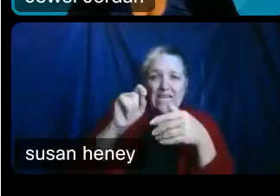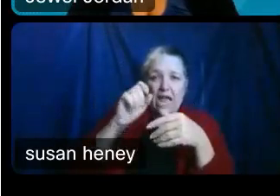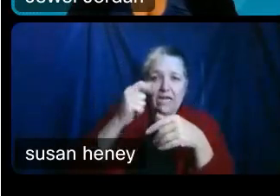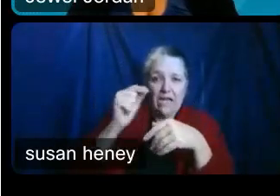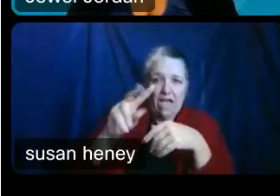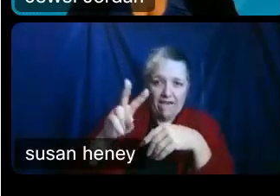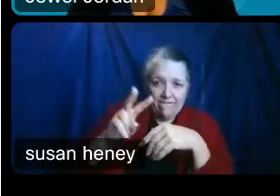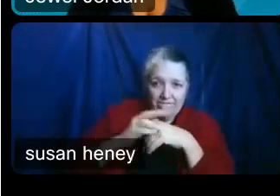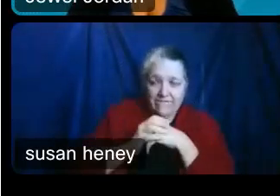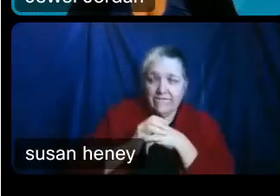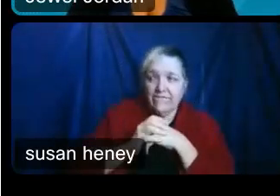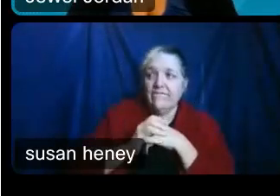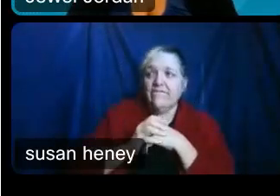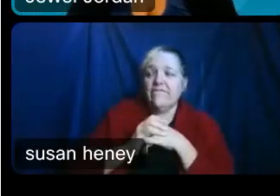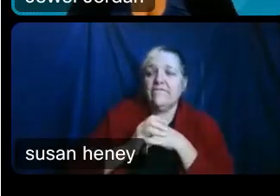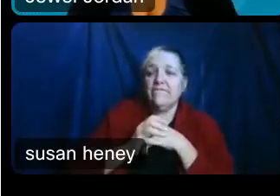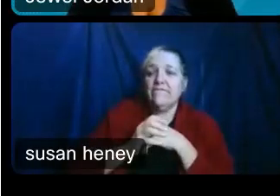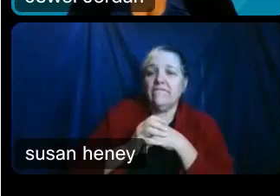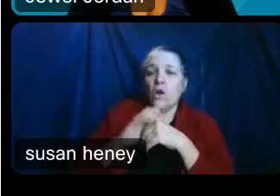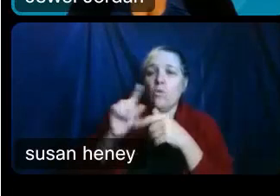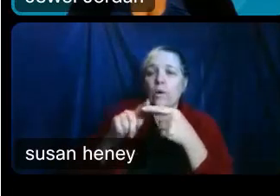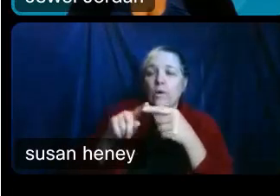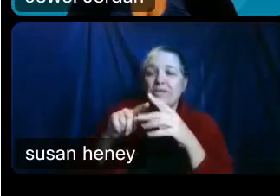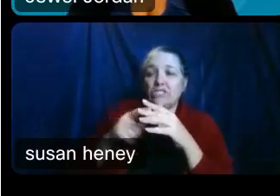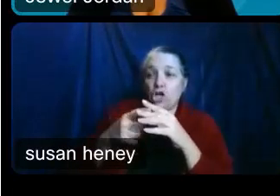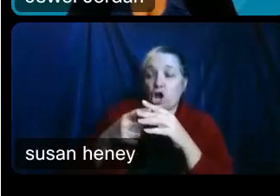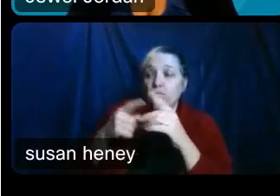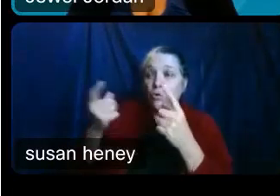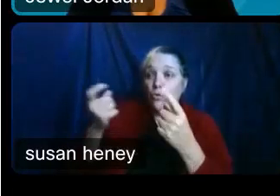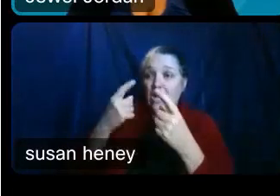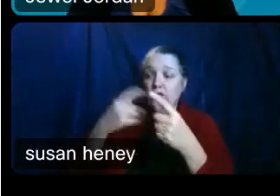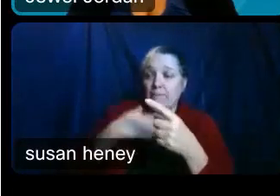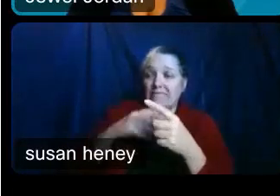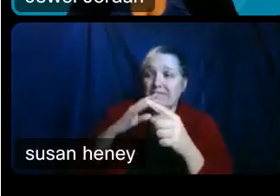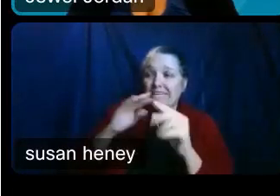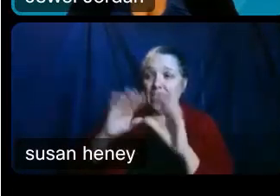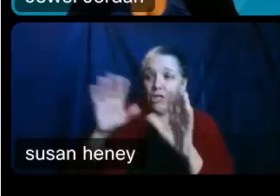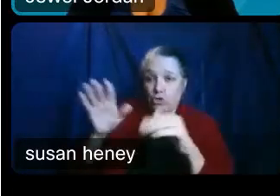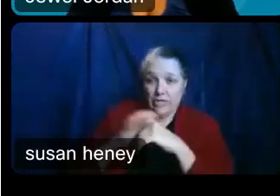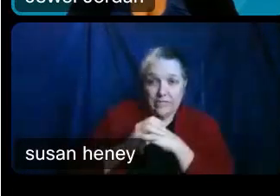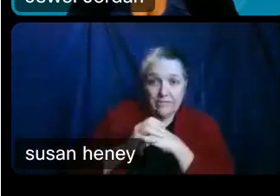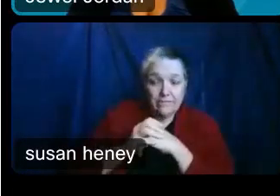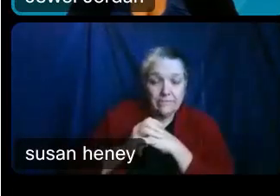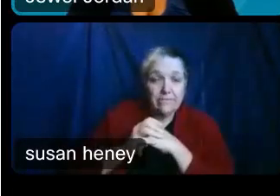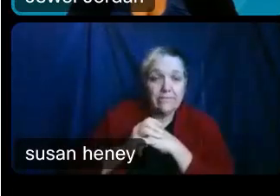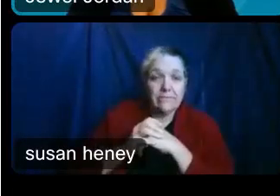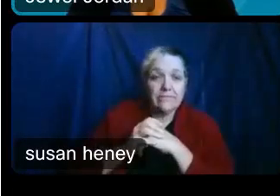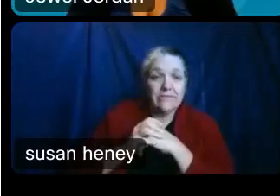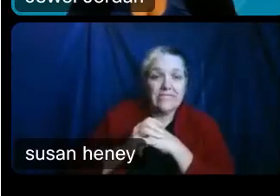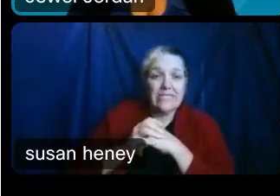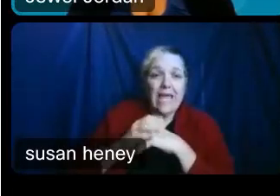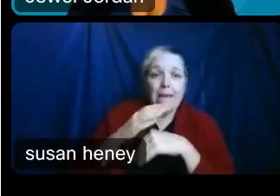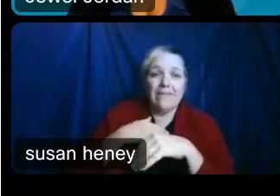begin our question-and-answer session, please remember to speak clearly. since we are completely virtual, we ask that you try to limit your background noise.